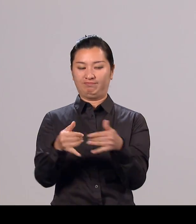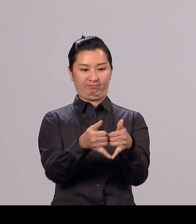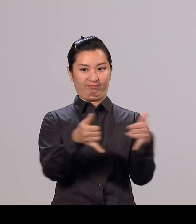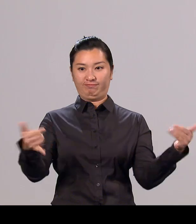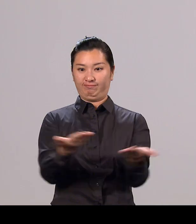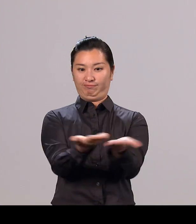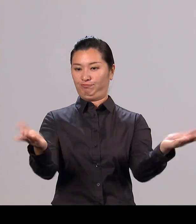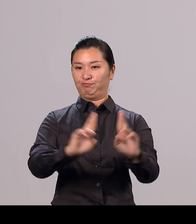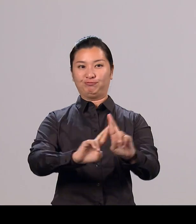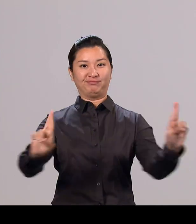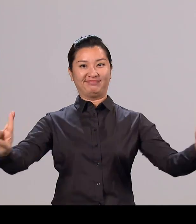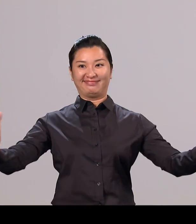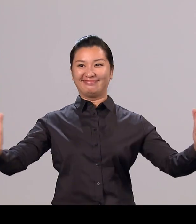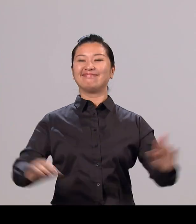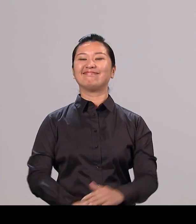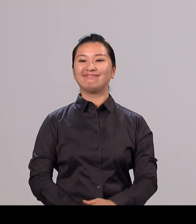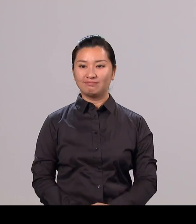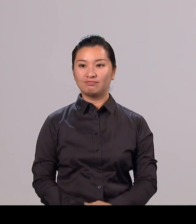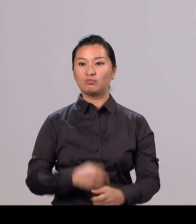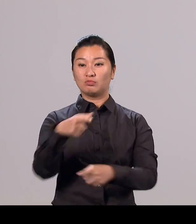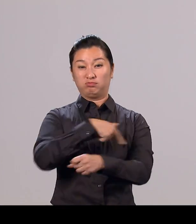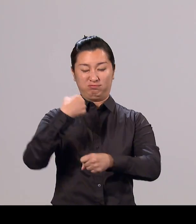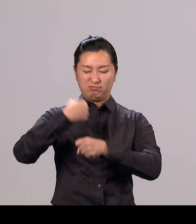We have been working hard to lay the foundation for the next 50 years.